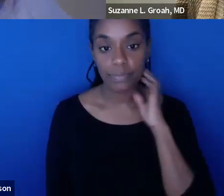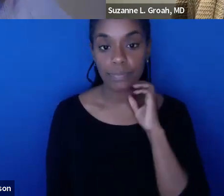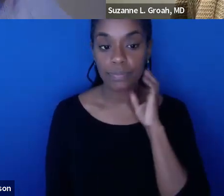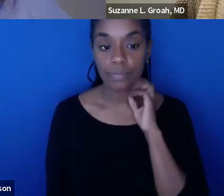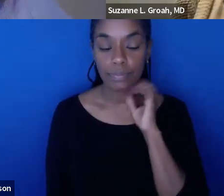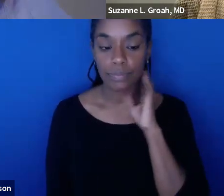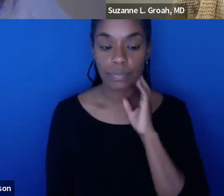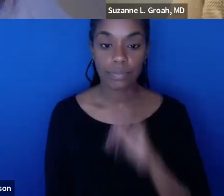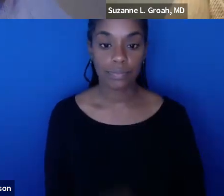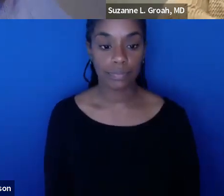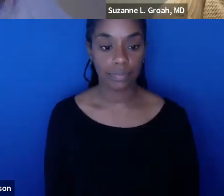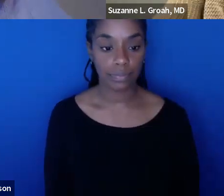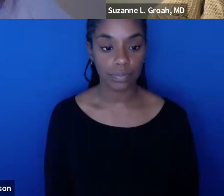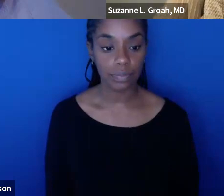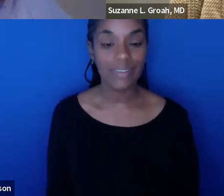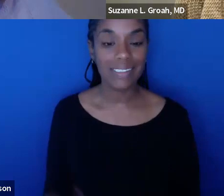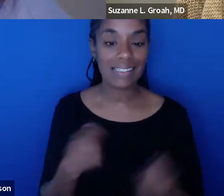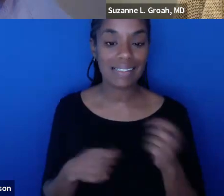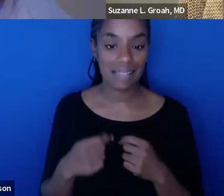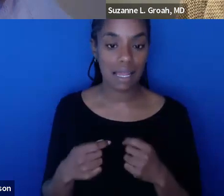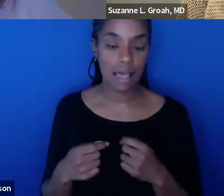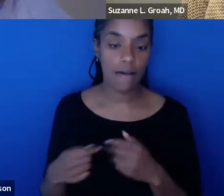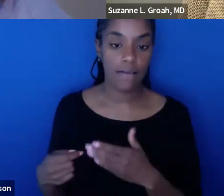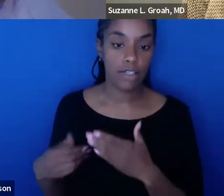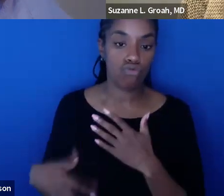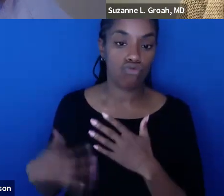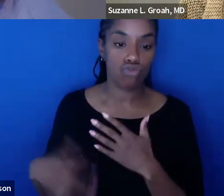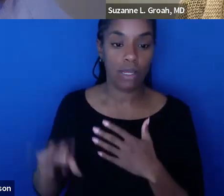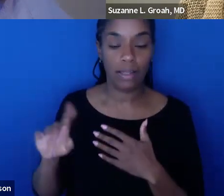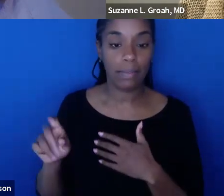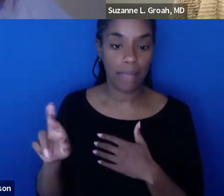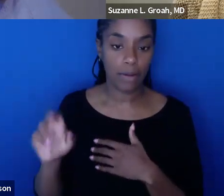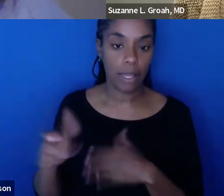bladder instead of draining the bladder. You can instill a number of agents.